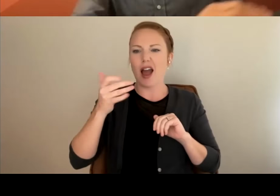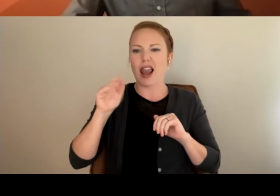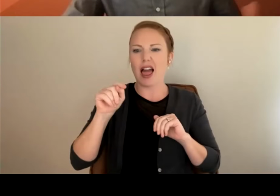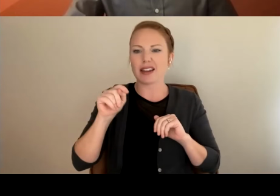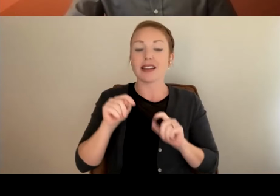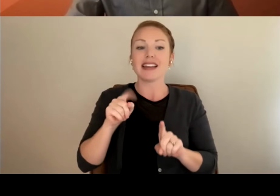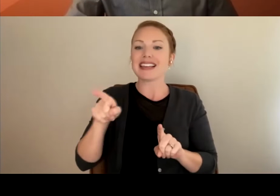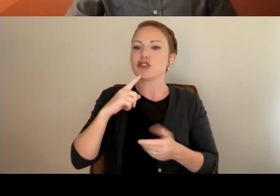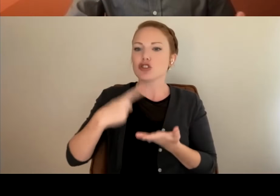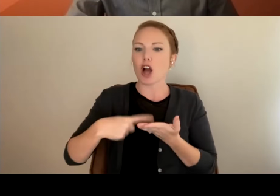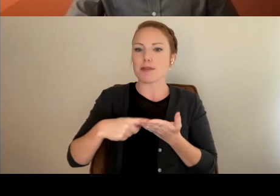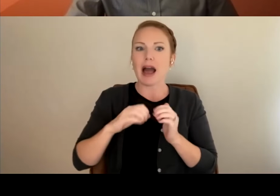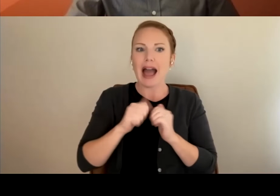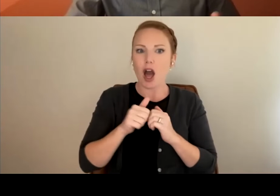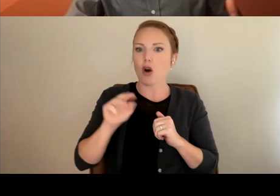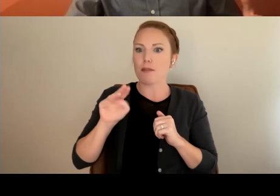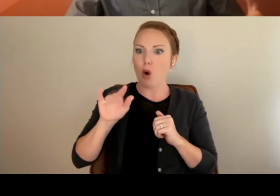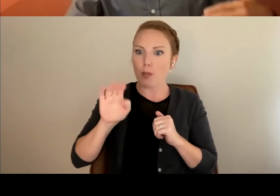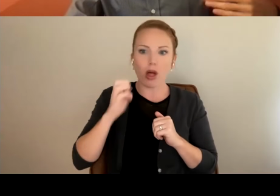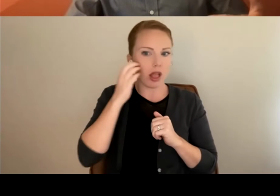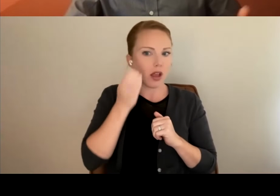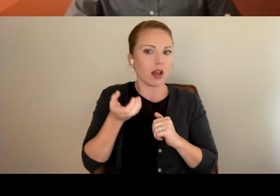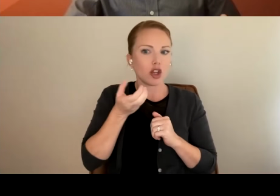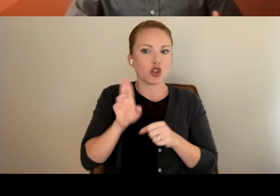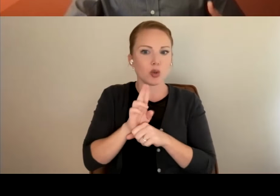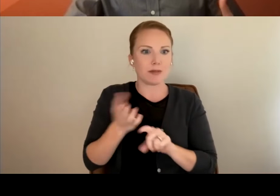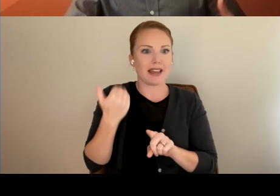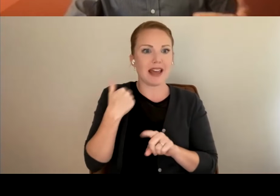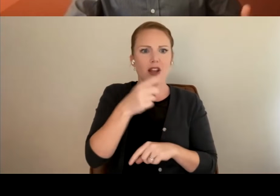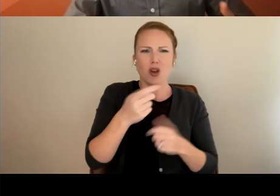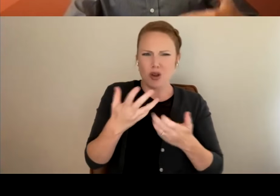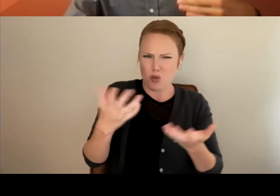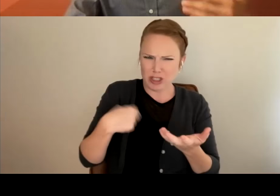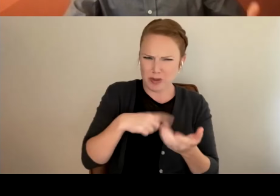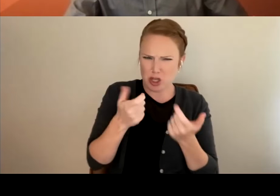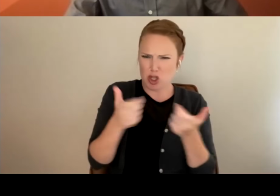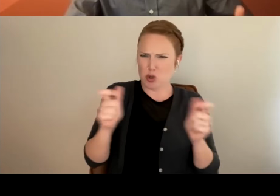mobile usability is back then. What should we make of the huge difference in conversion